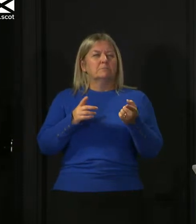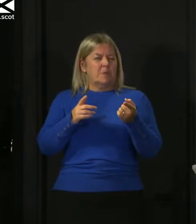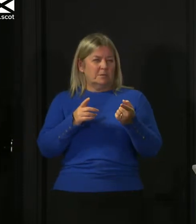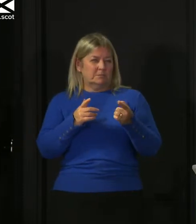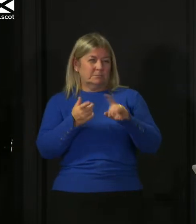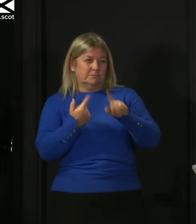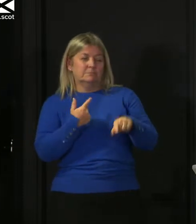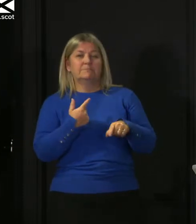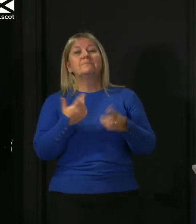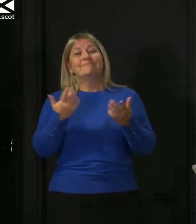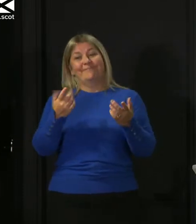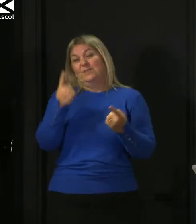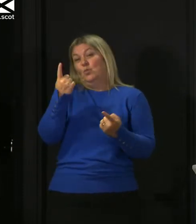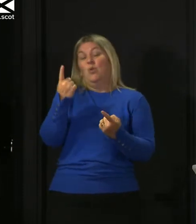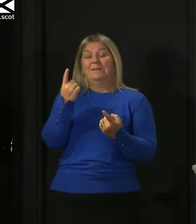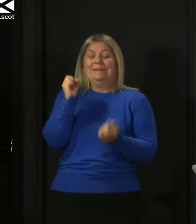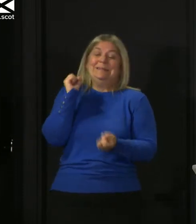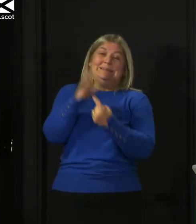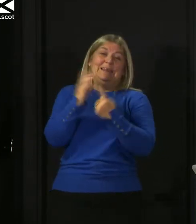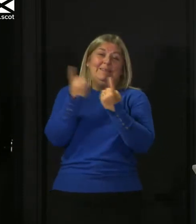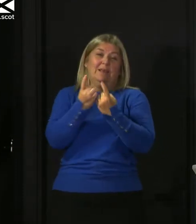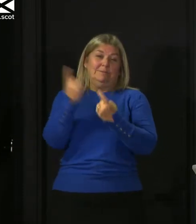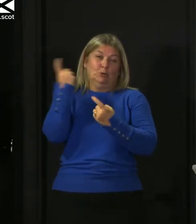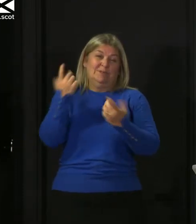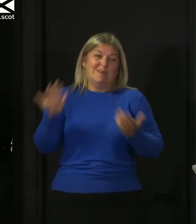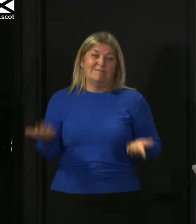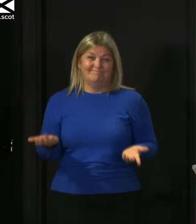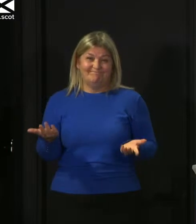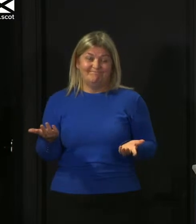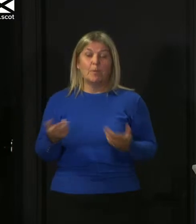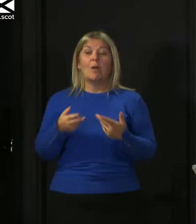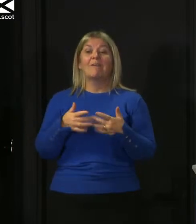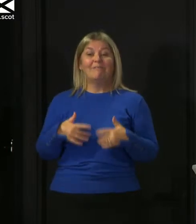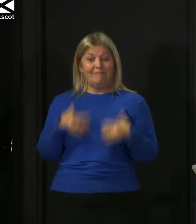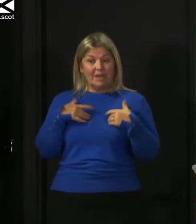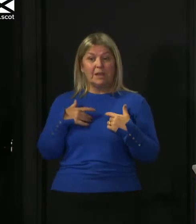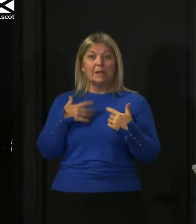that will be one of the key considerations. If we feel there are further restrictions needed,